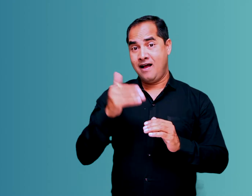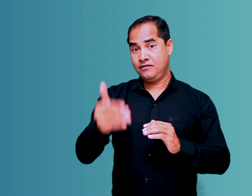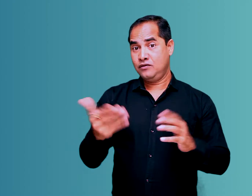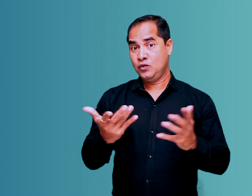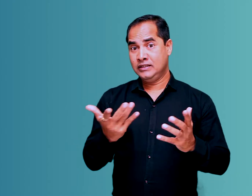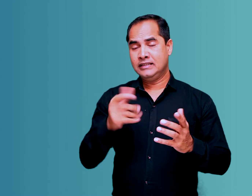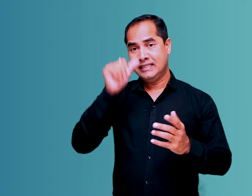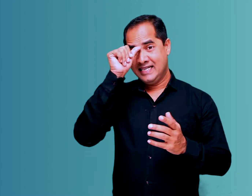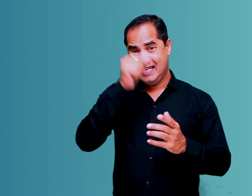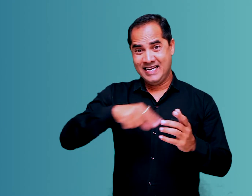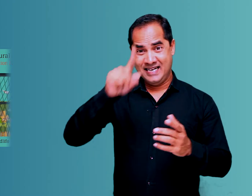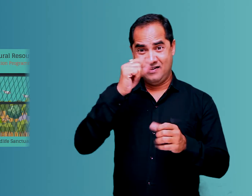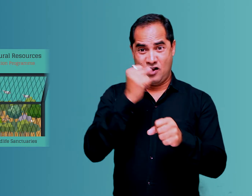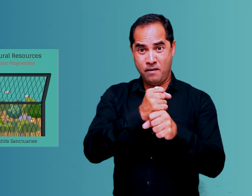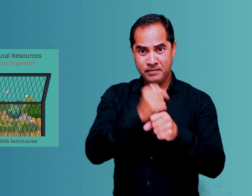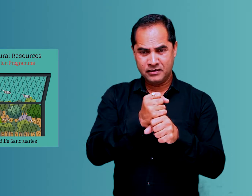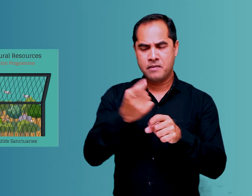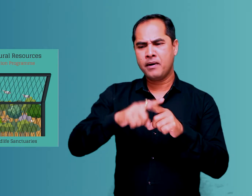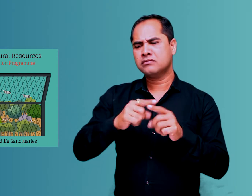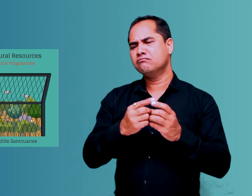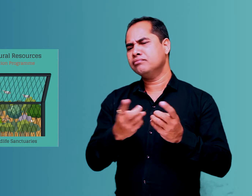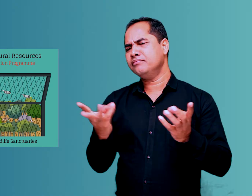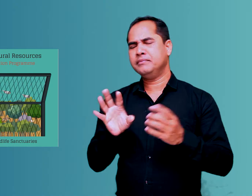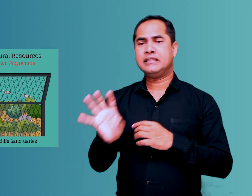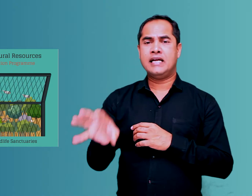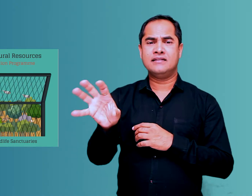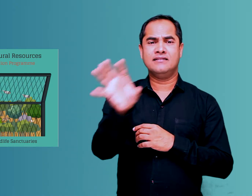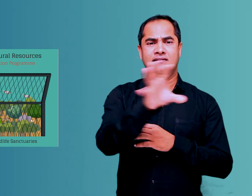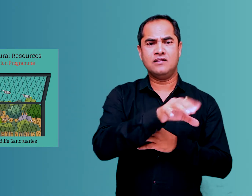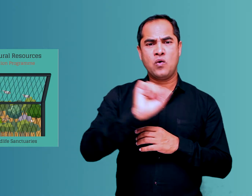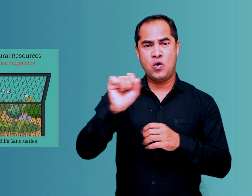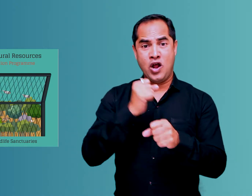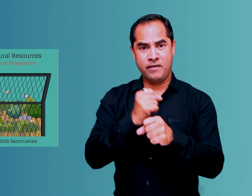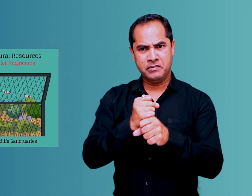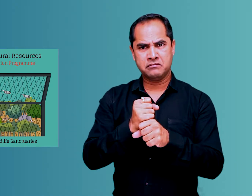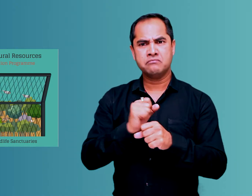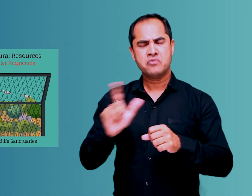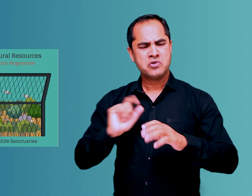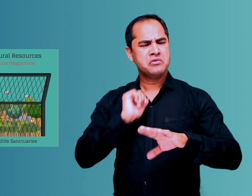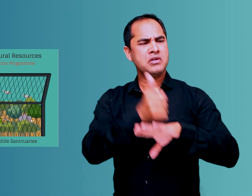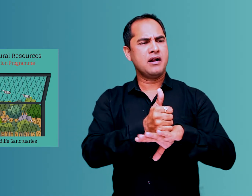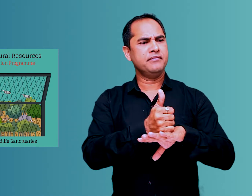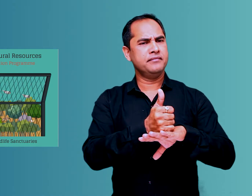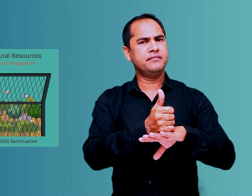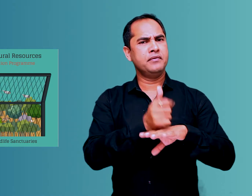Later on the central and many state governments have also established